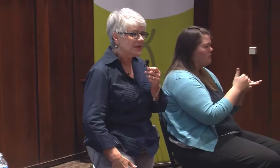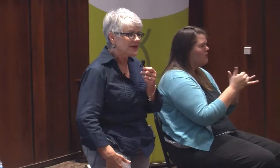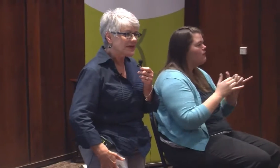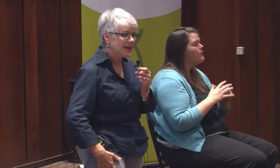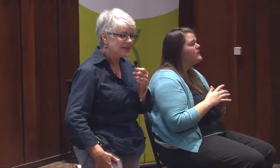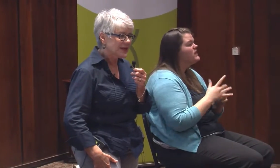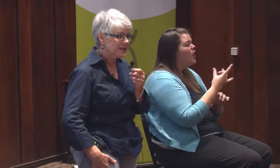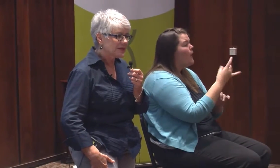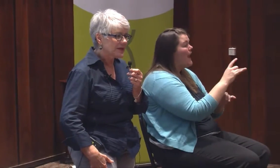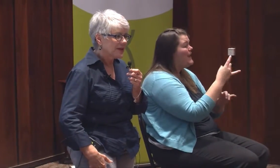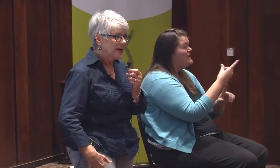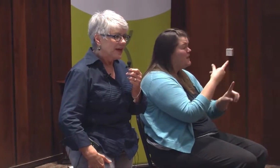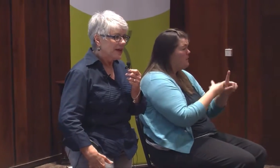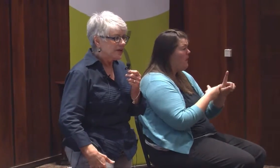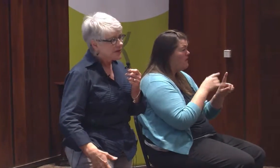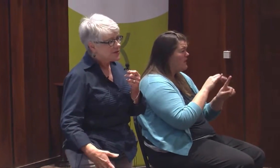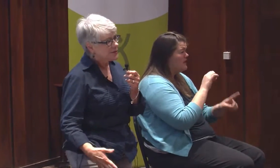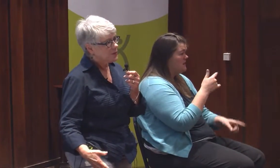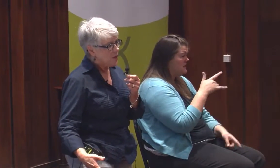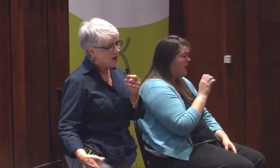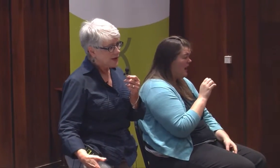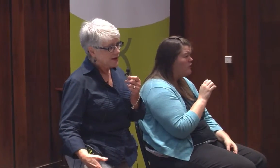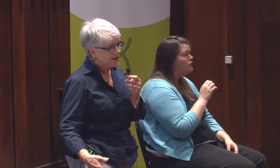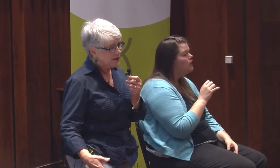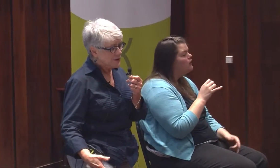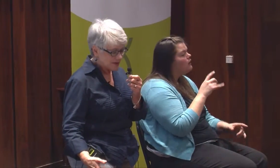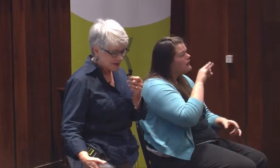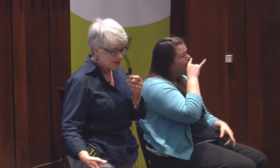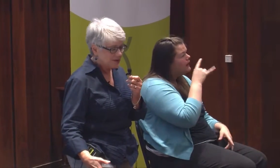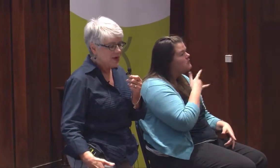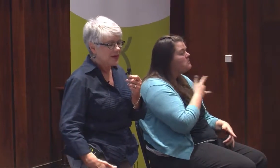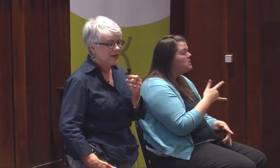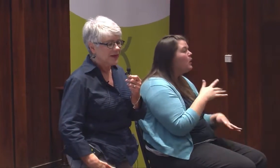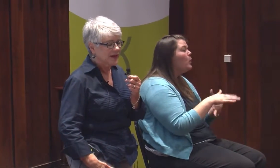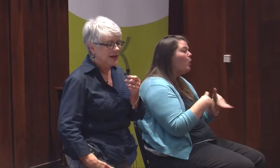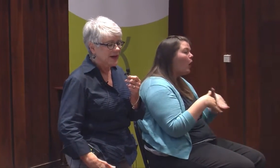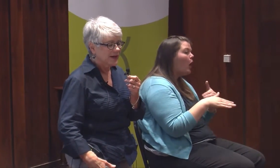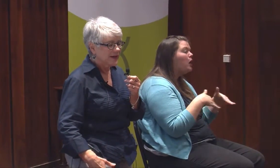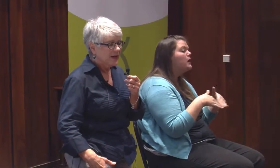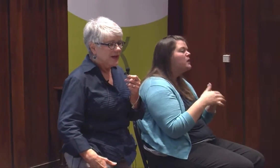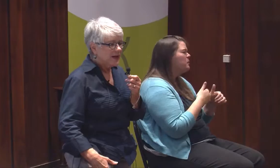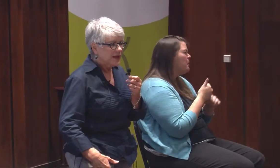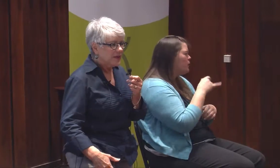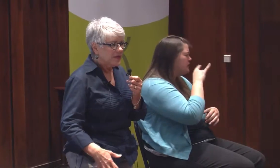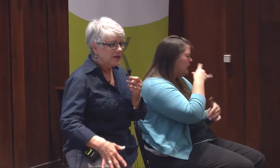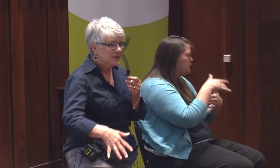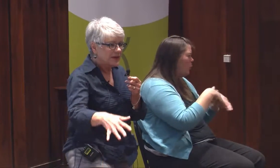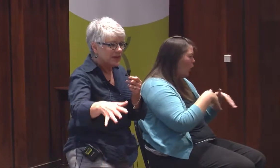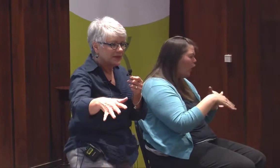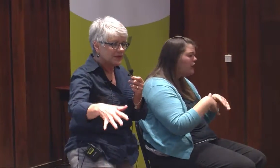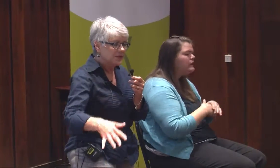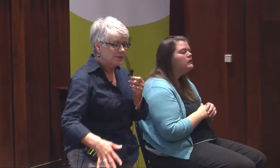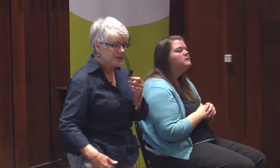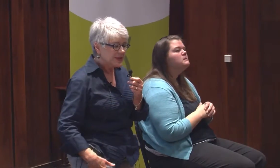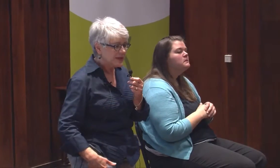months is that stage where you know kids are walking. Most kids are walking and you know they want to see what's